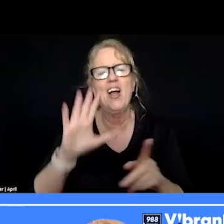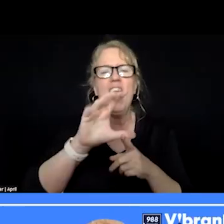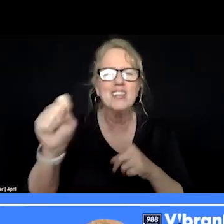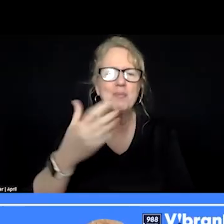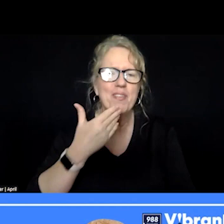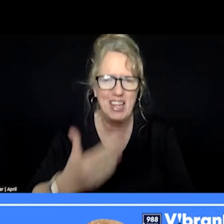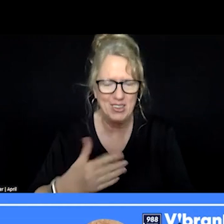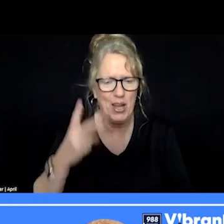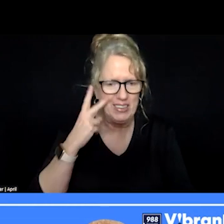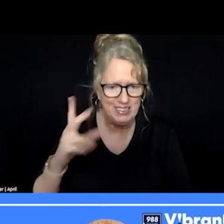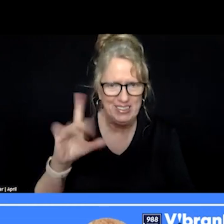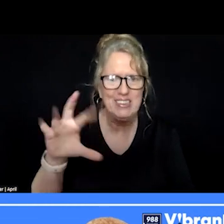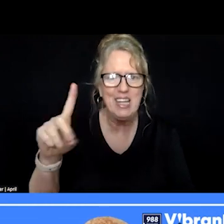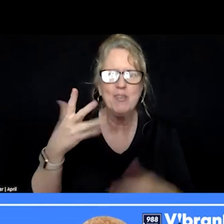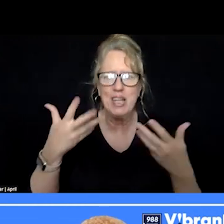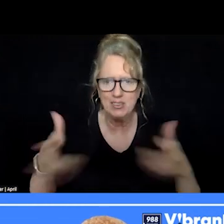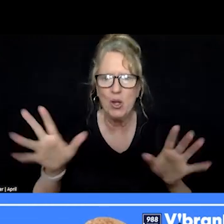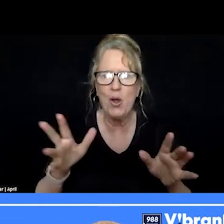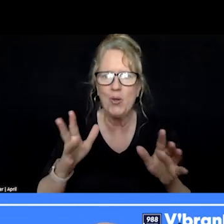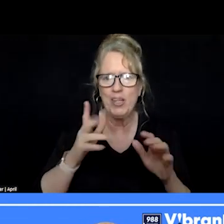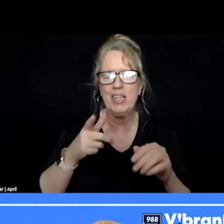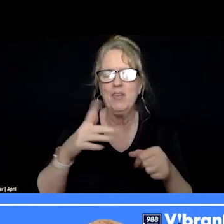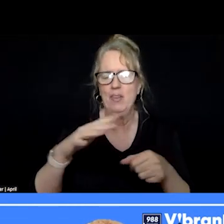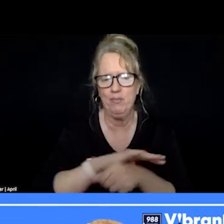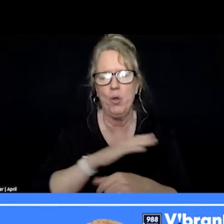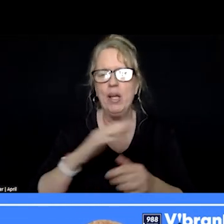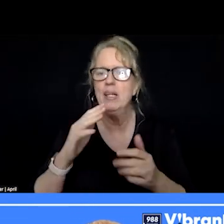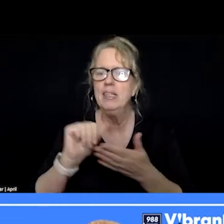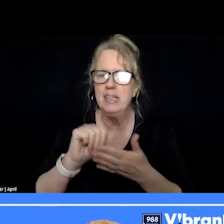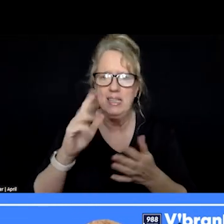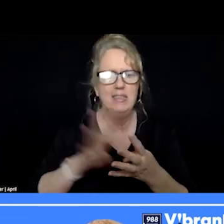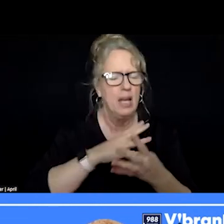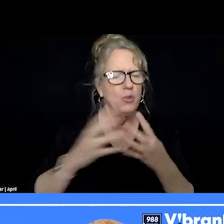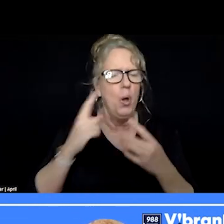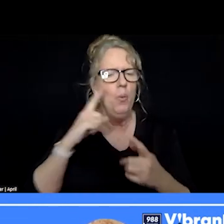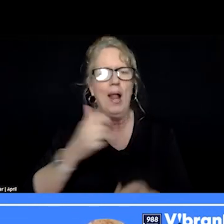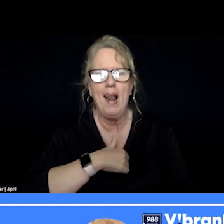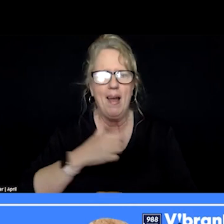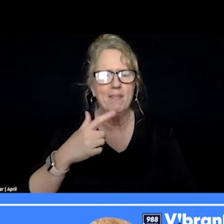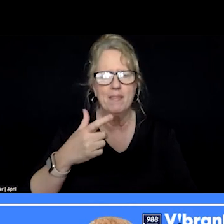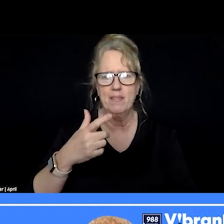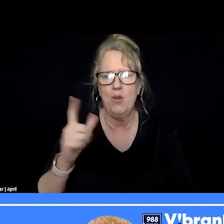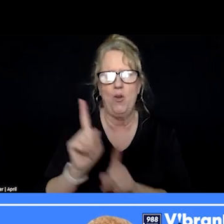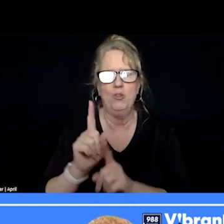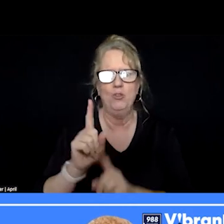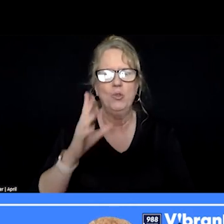I SEE DAVID A ALREADY GETTING YOU ON THE FULL SCHEDULE. WOULD LOVE TO DO THAT. WOULD LOVE TO HEAR THE UPDATE FROM SAMHSA.